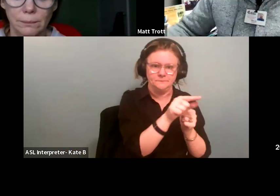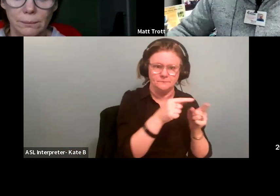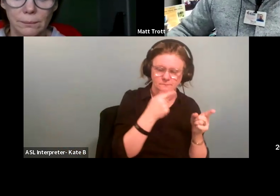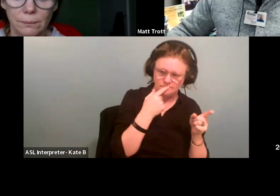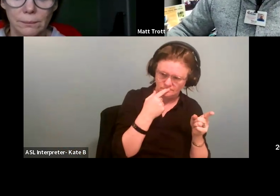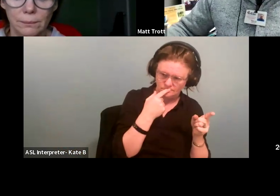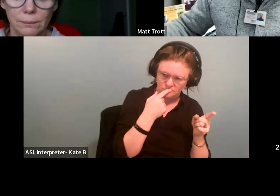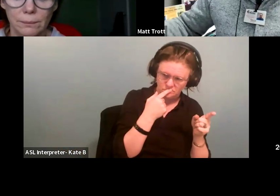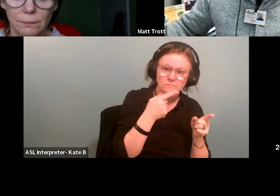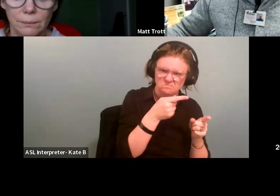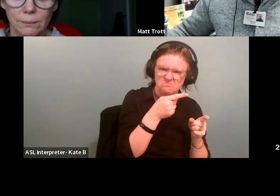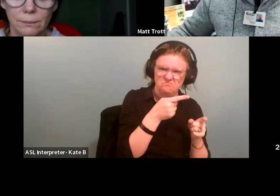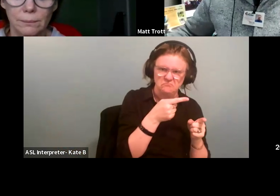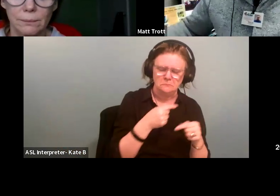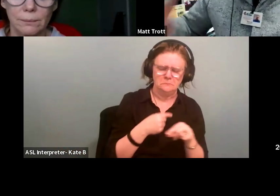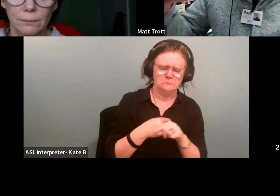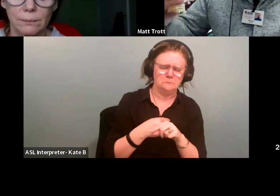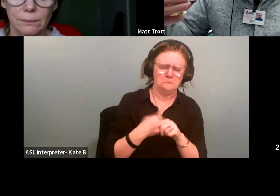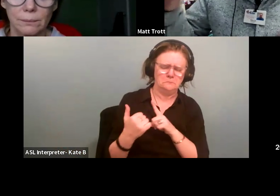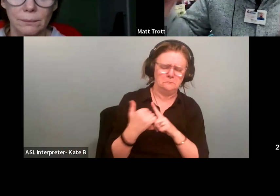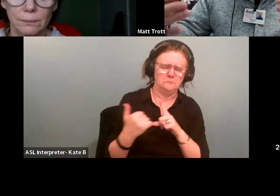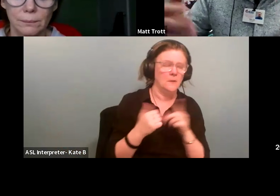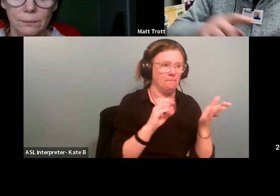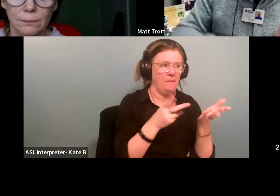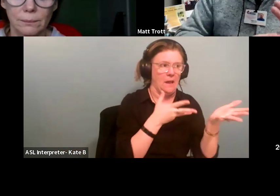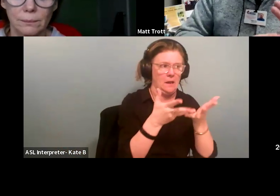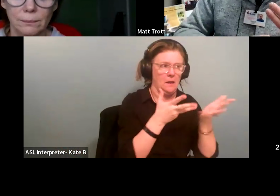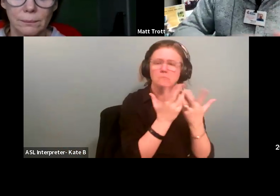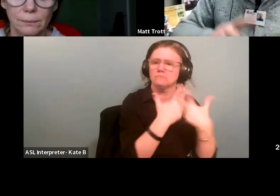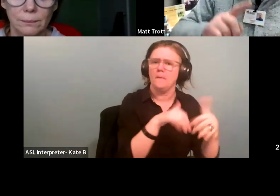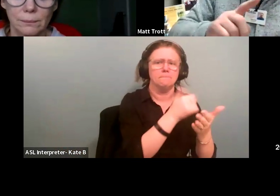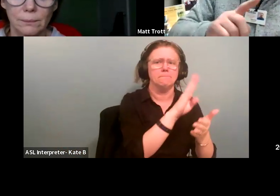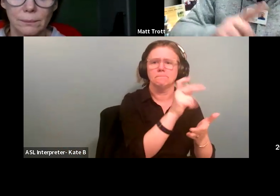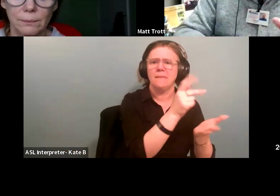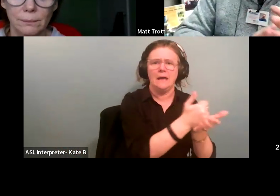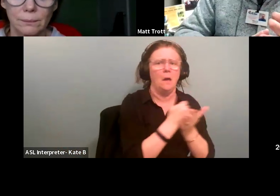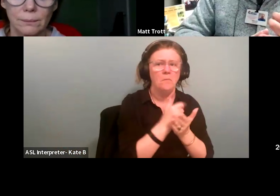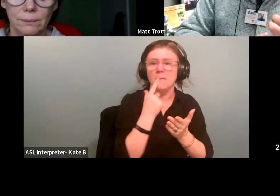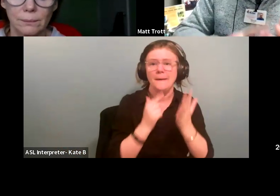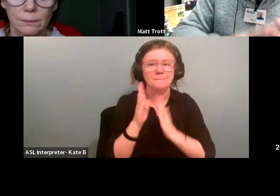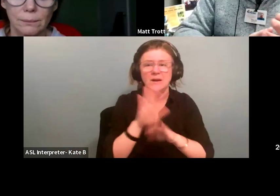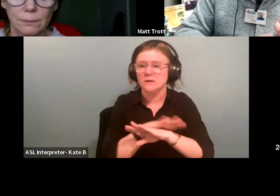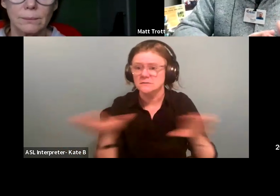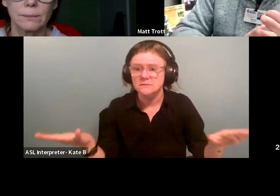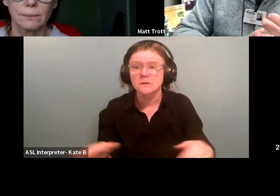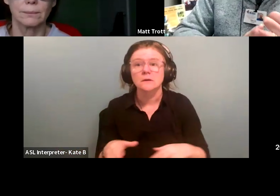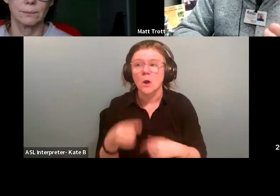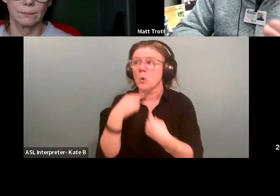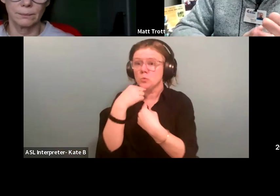who worked with his bank when he got frauded. So don't feel embarrassed. Please report it because if it happened to you,